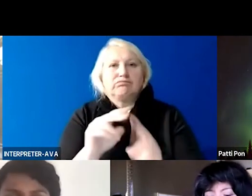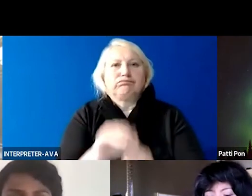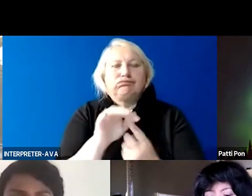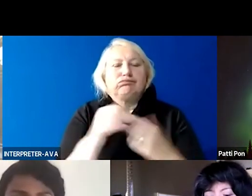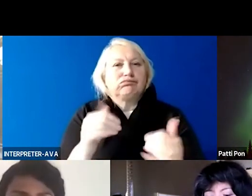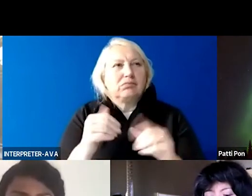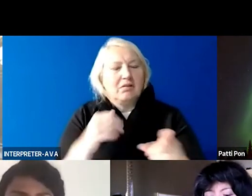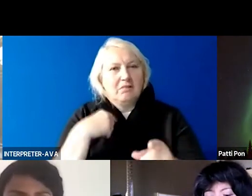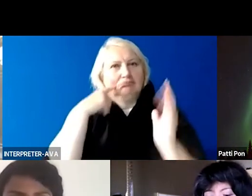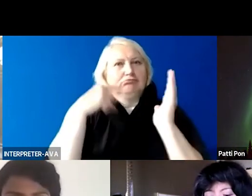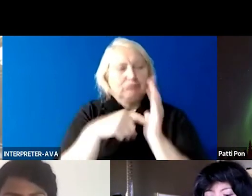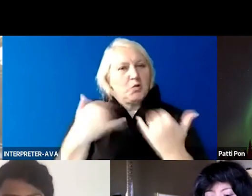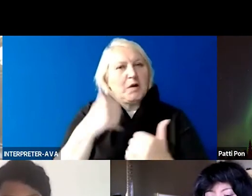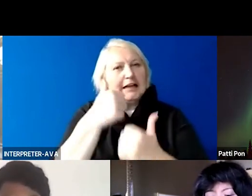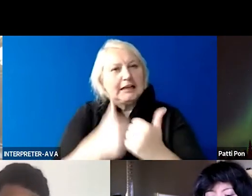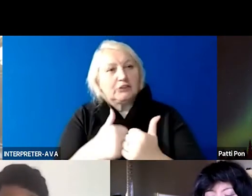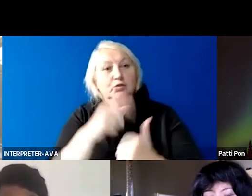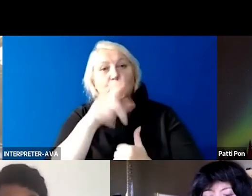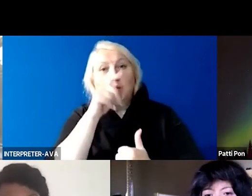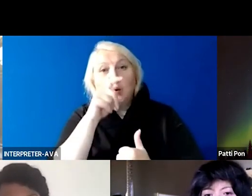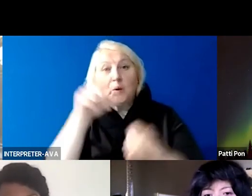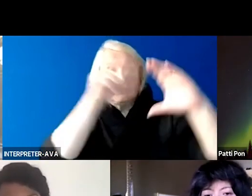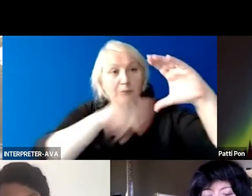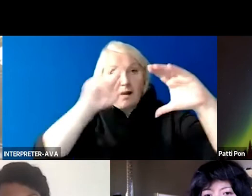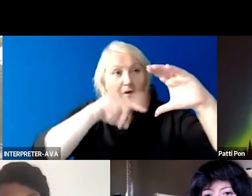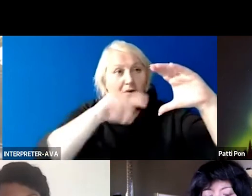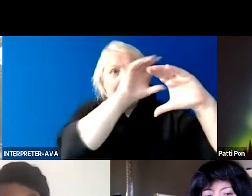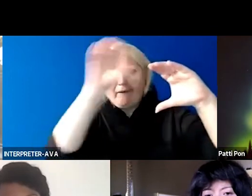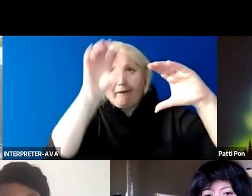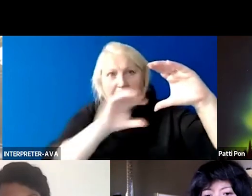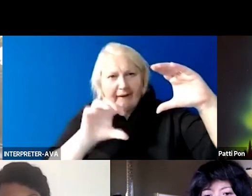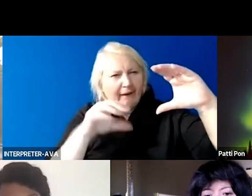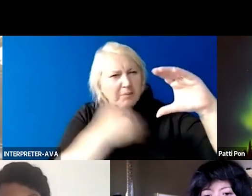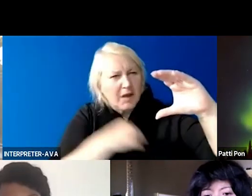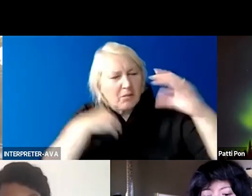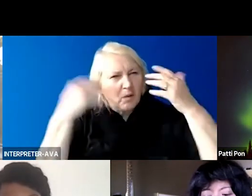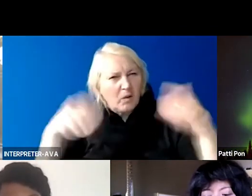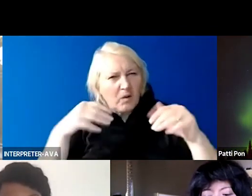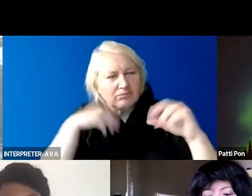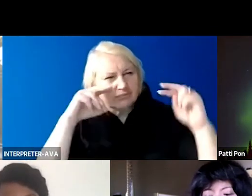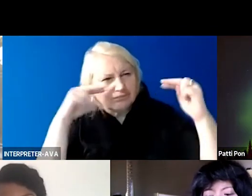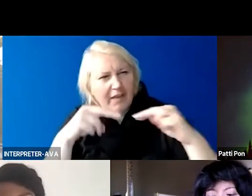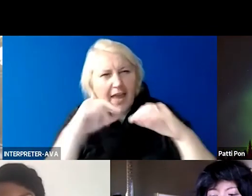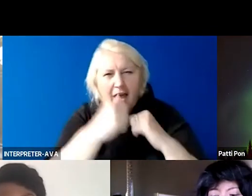members about the ways in which you structured the approach and the work specific to